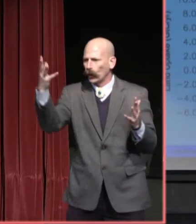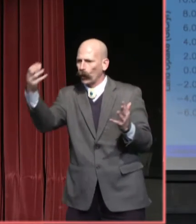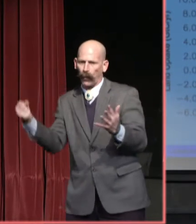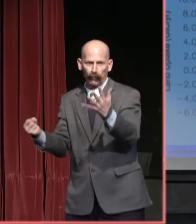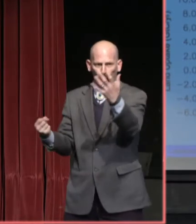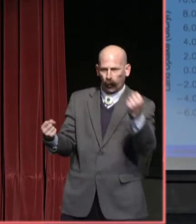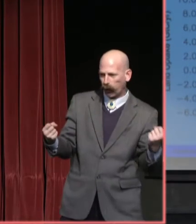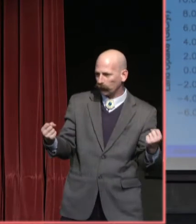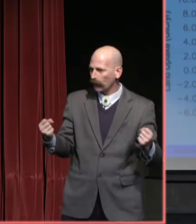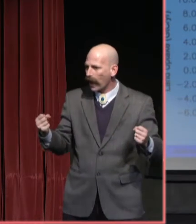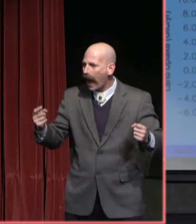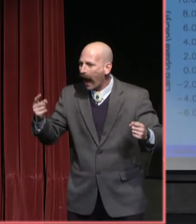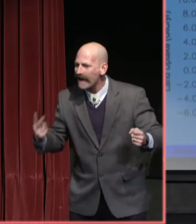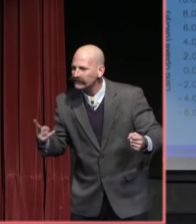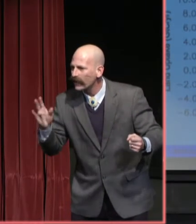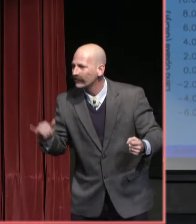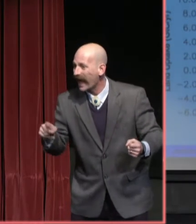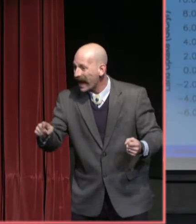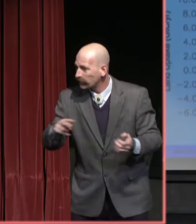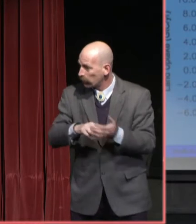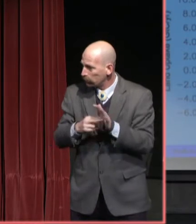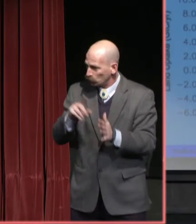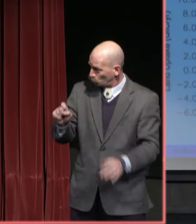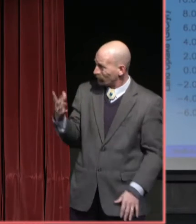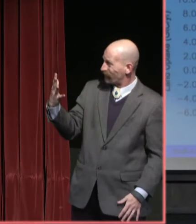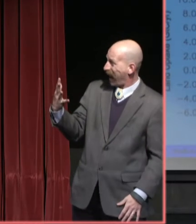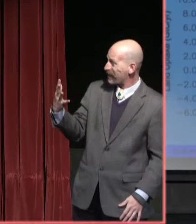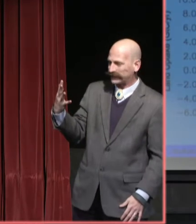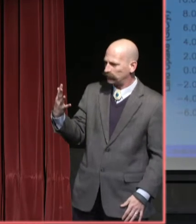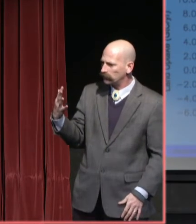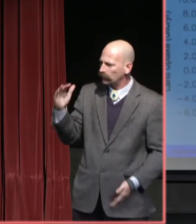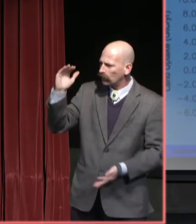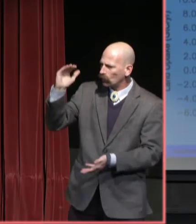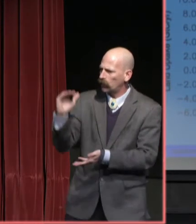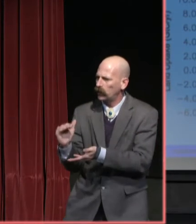and global warming by a factor of two. So this makes us very lucky,